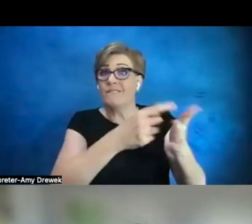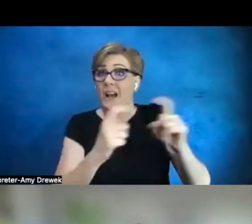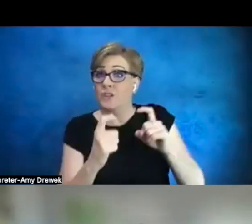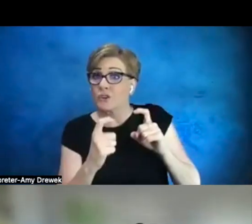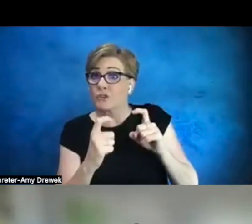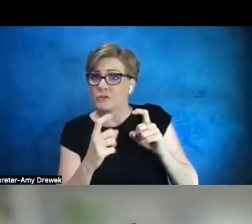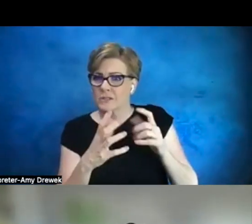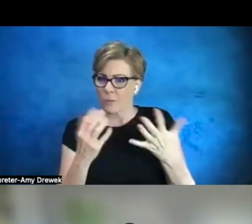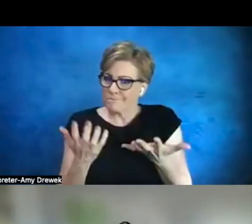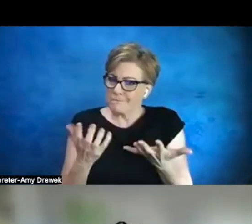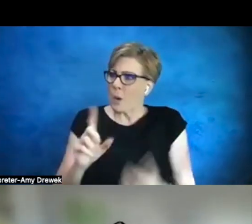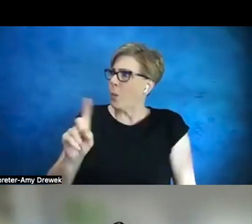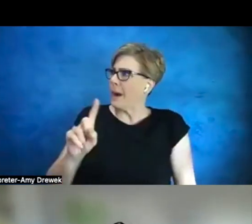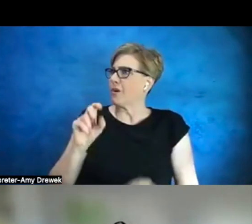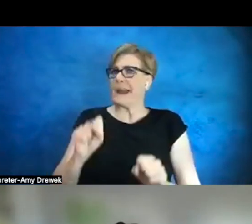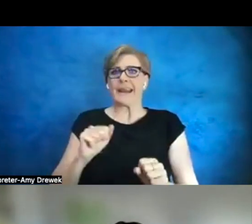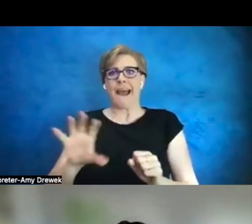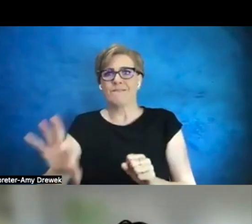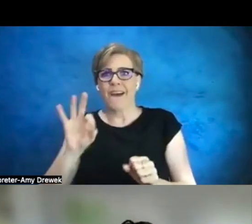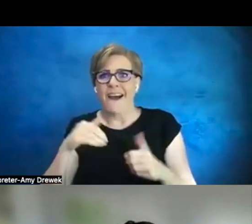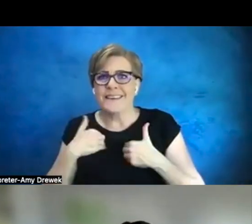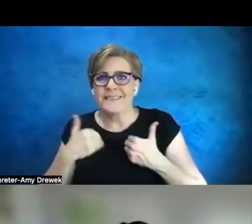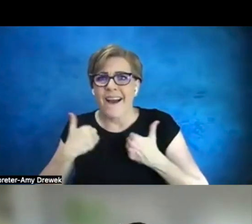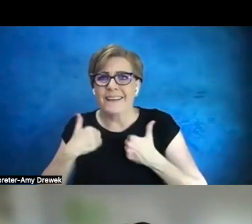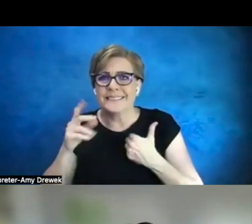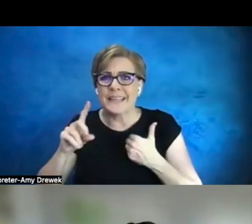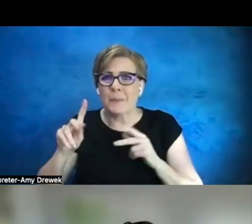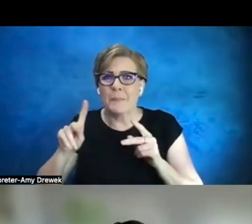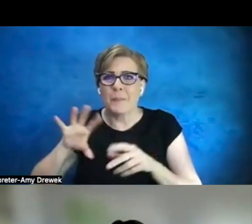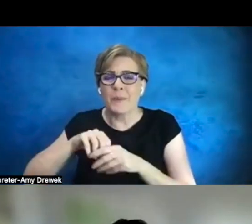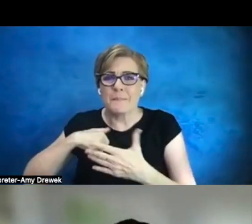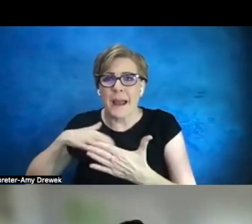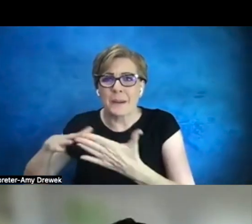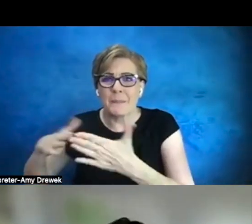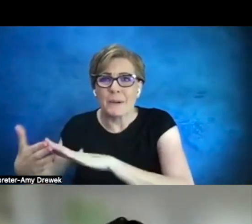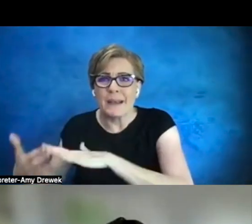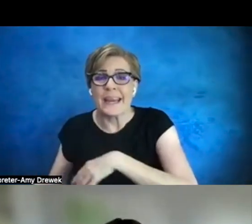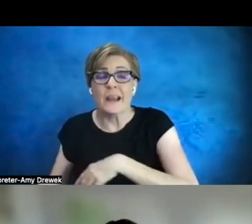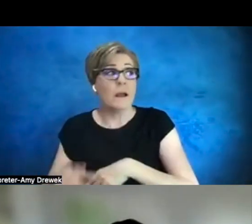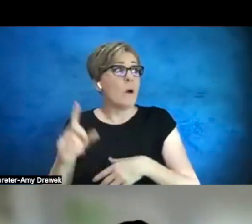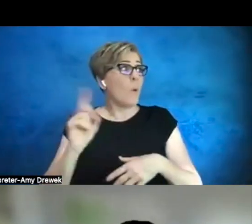my community? What is a good opportunity to collaborate with a youth serving organization or an independent living center? Is there a local organization that will support me with